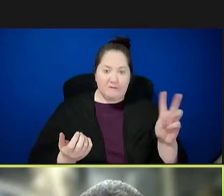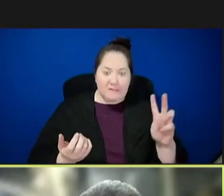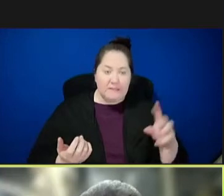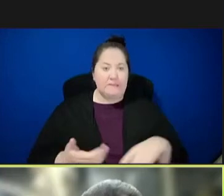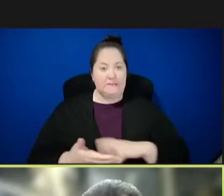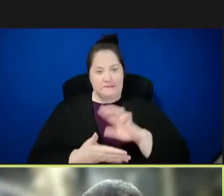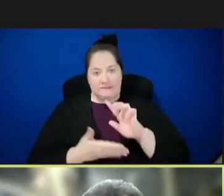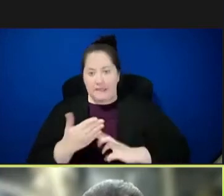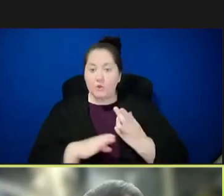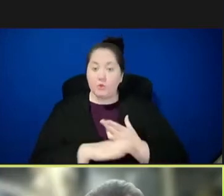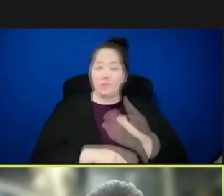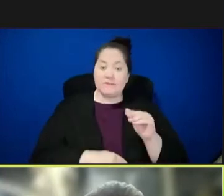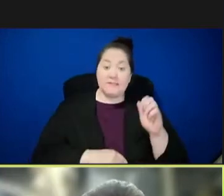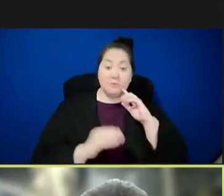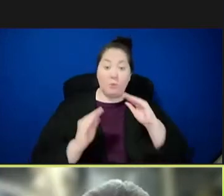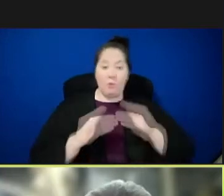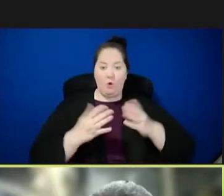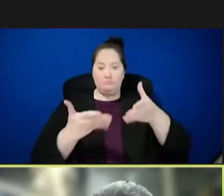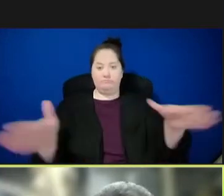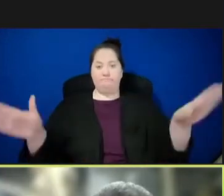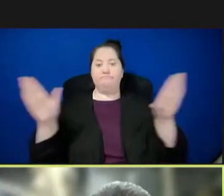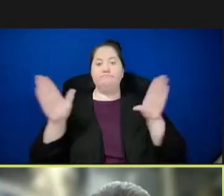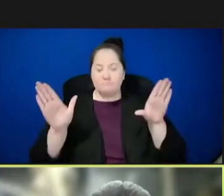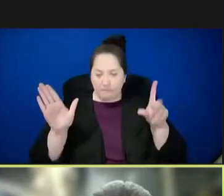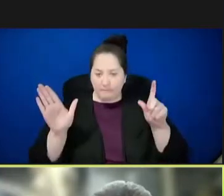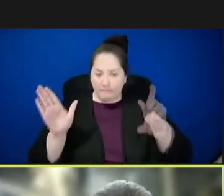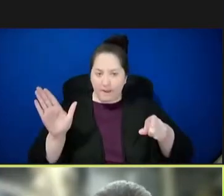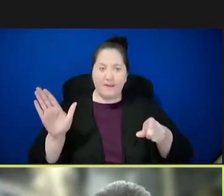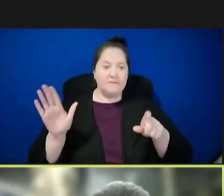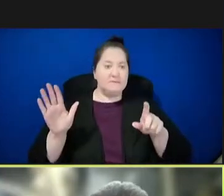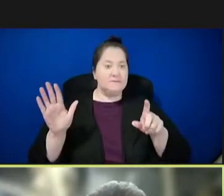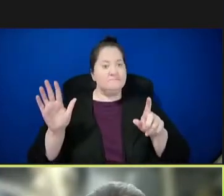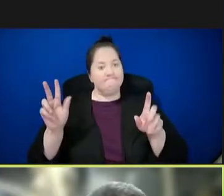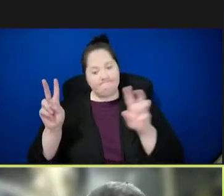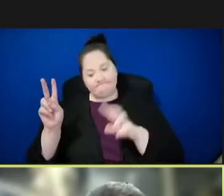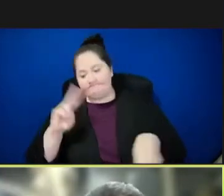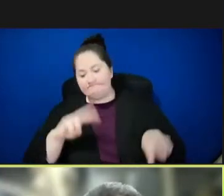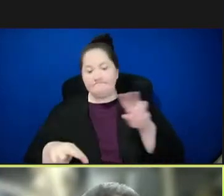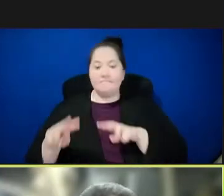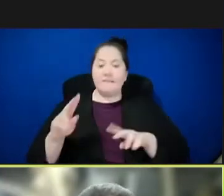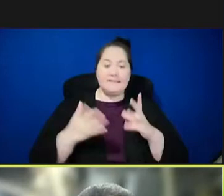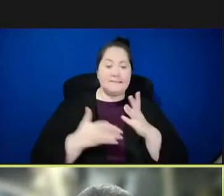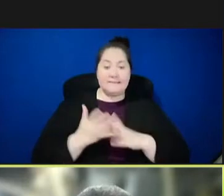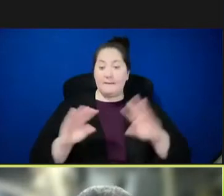cases to be very broad, in a sense looking for some magic bullet that would somehow accelerate